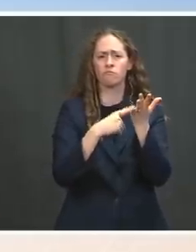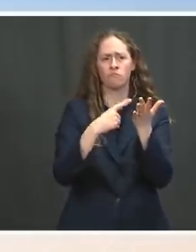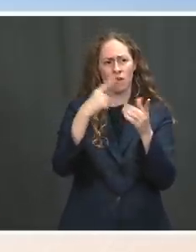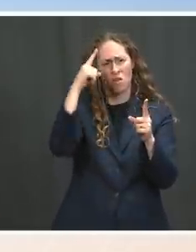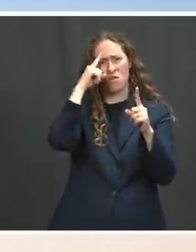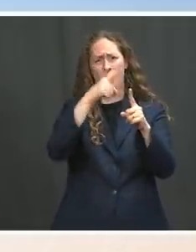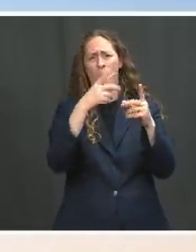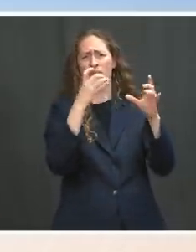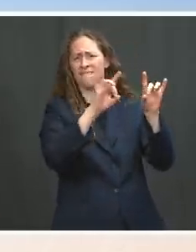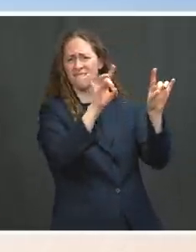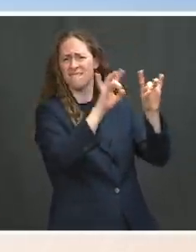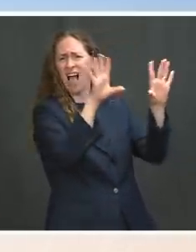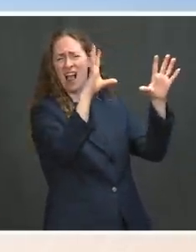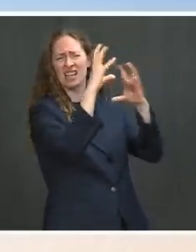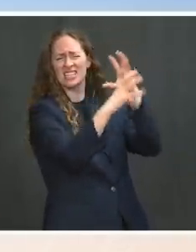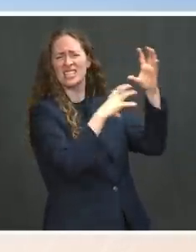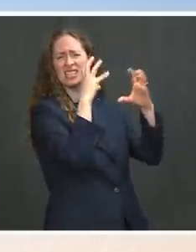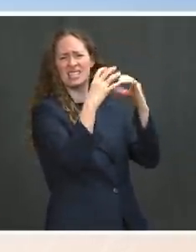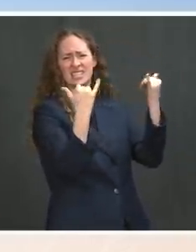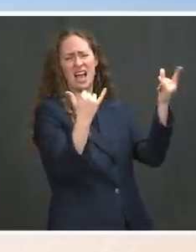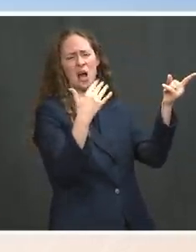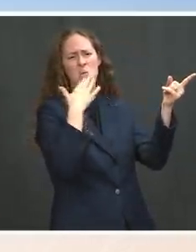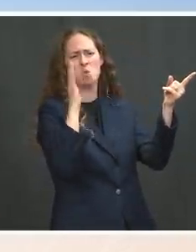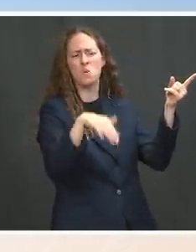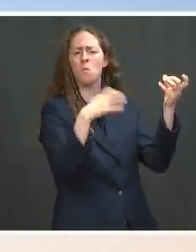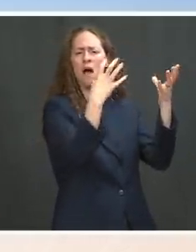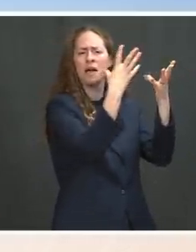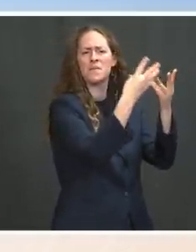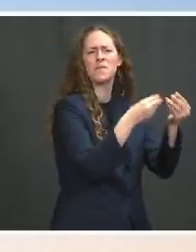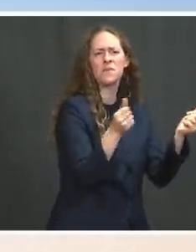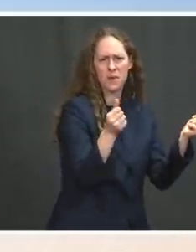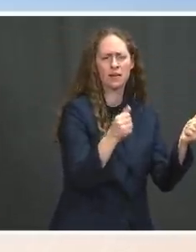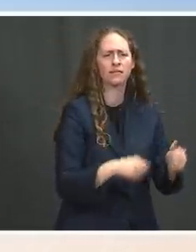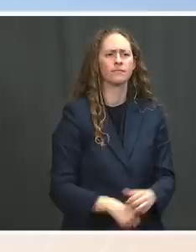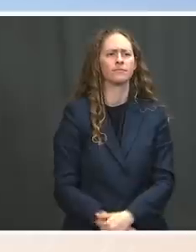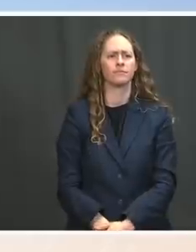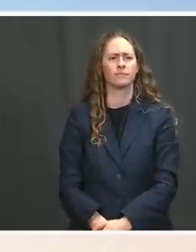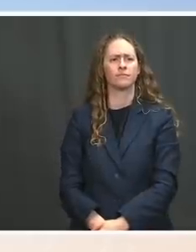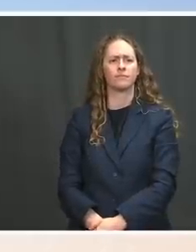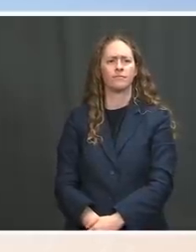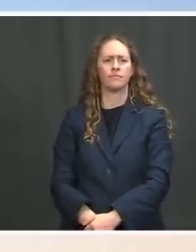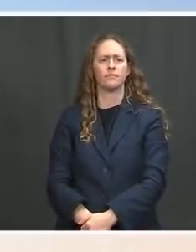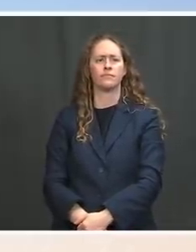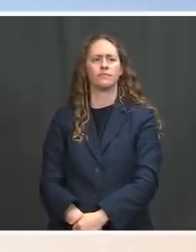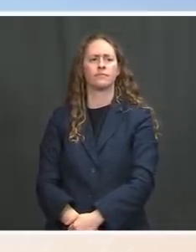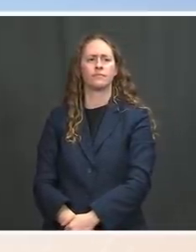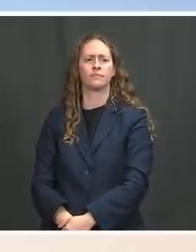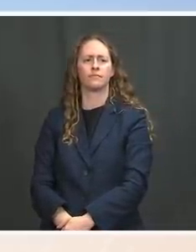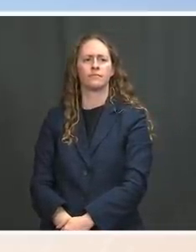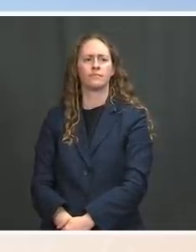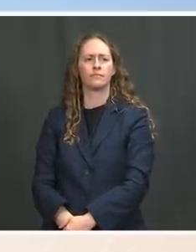Just yesterday, we had more than 10 phone calls by senior Washington-based officials, including National Security Advisor Jake Sullivan's